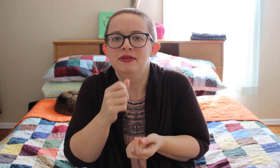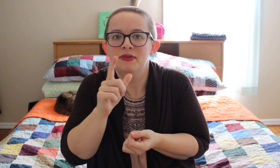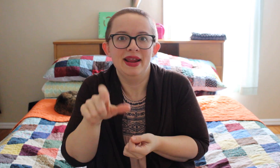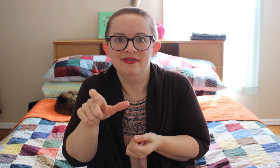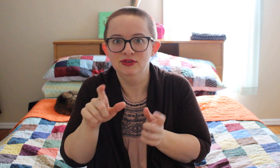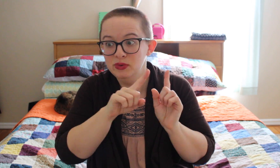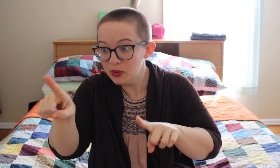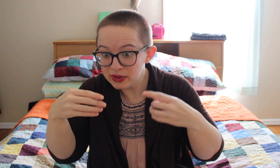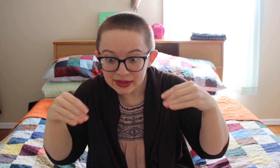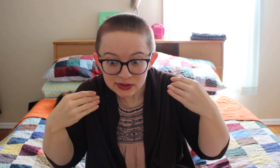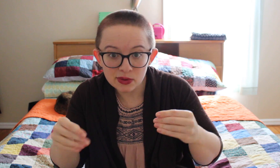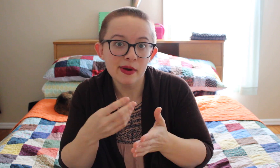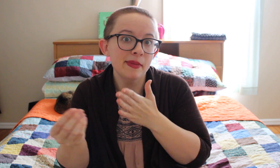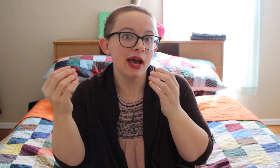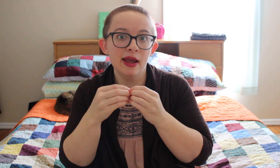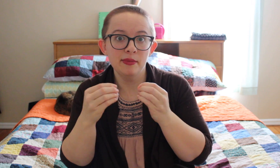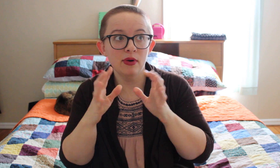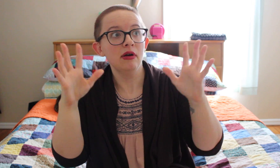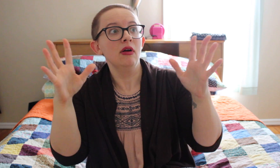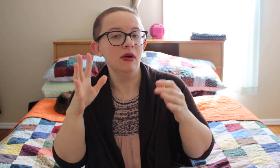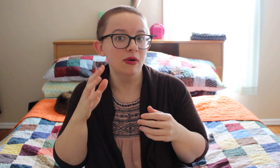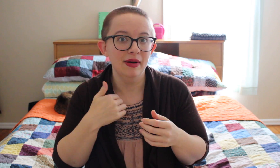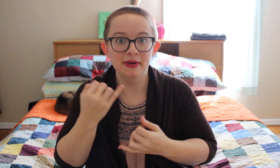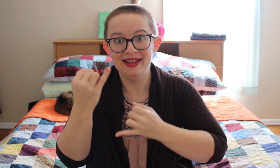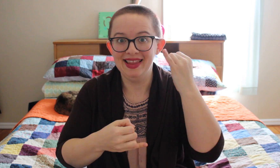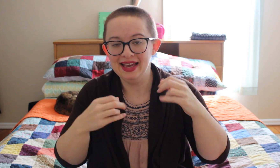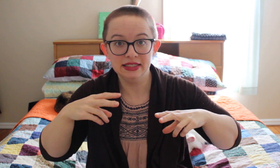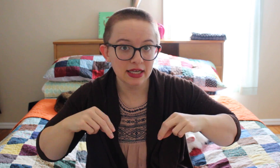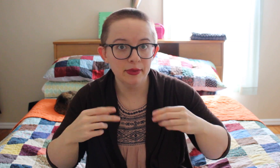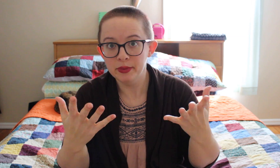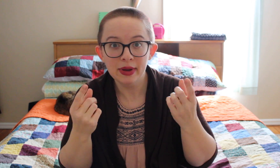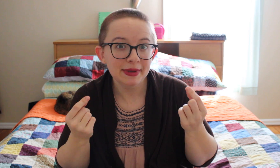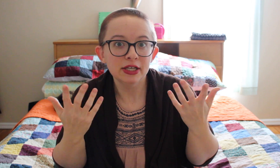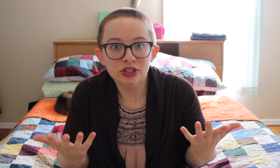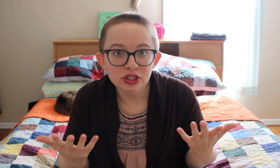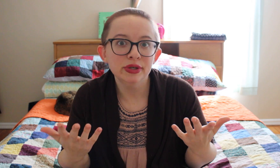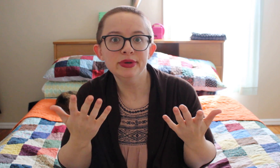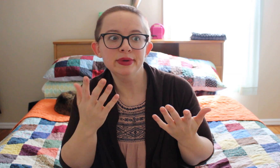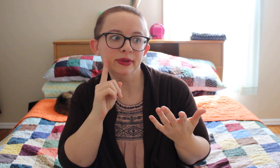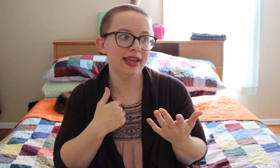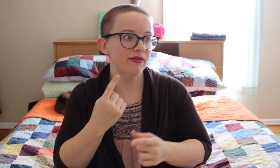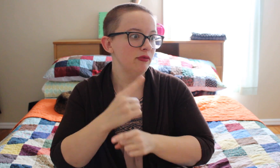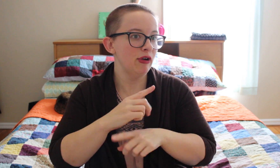You never run out. You don't have to go to the store buy more diapers. Oh my gosh. I'm on my last diaper. What am I gonna do?